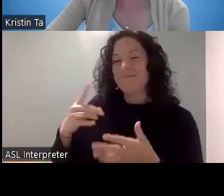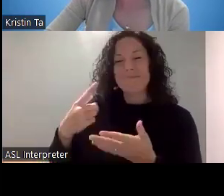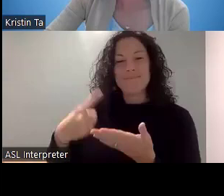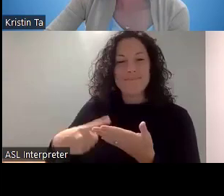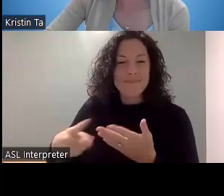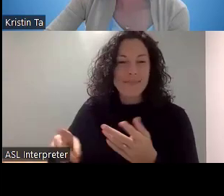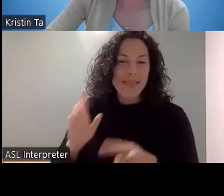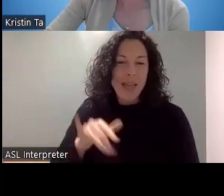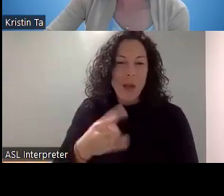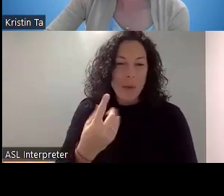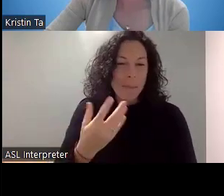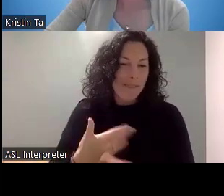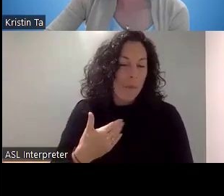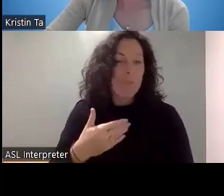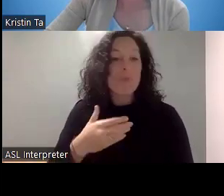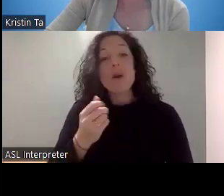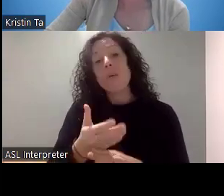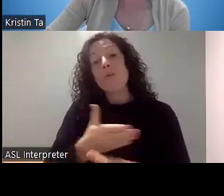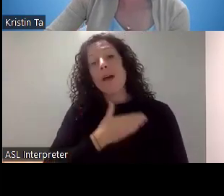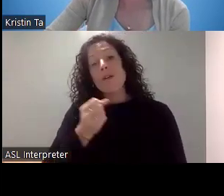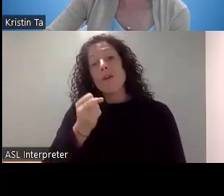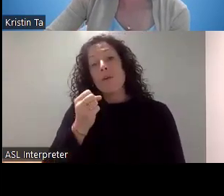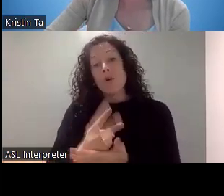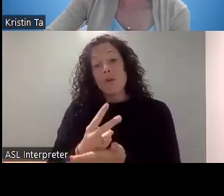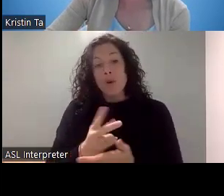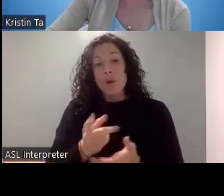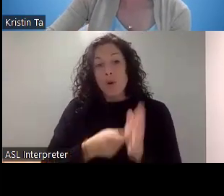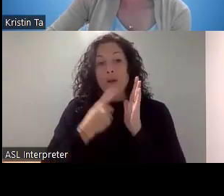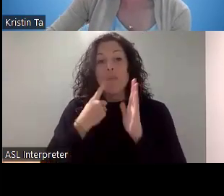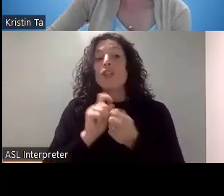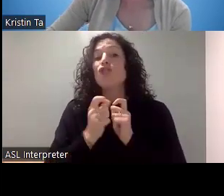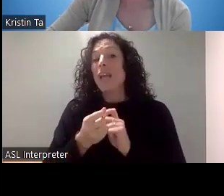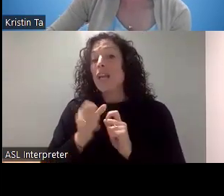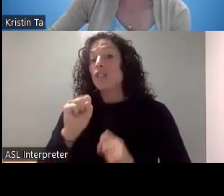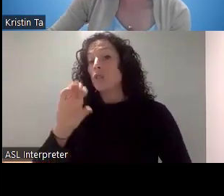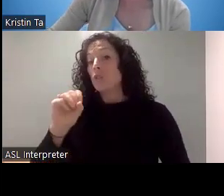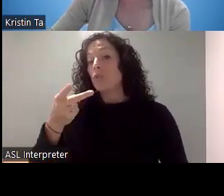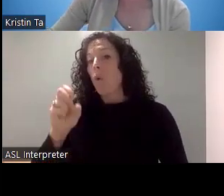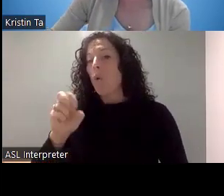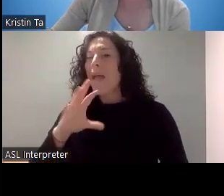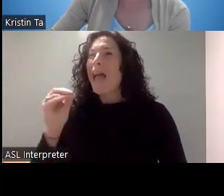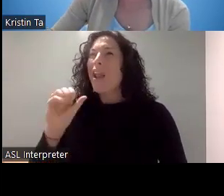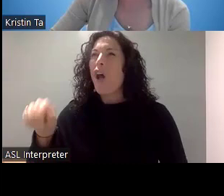So the prior approval requirements for a change in scope and other significant changes